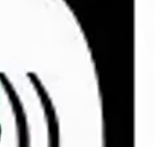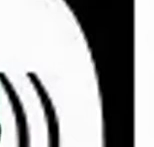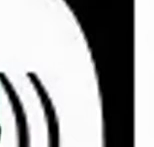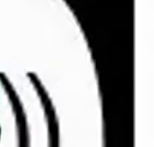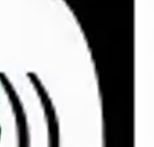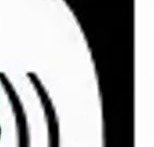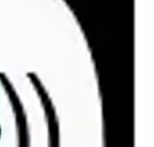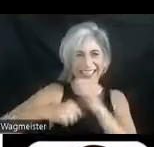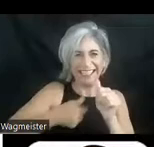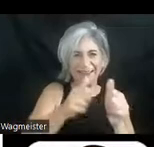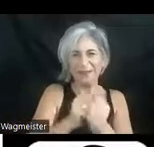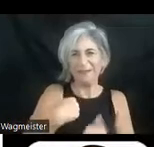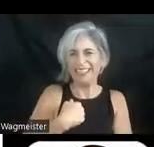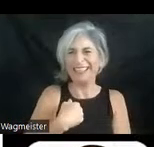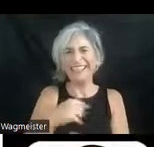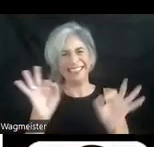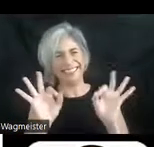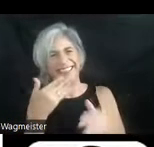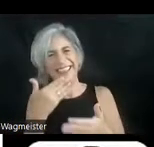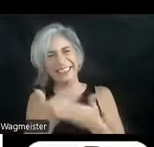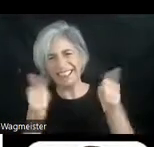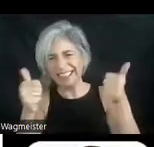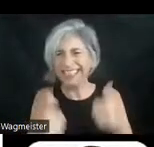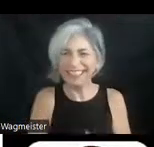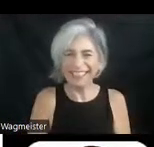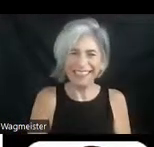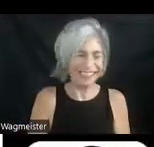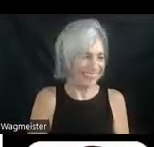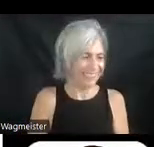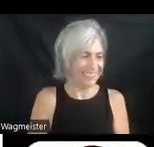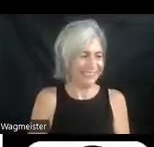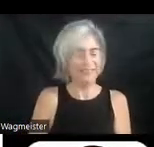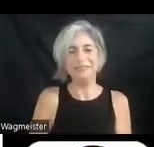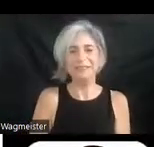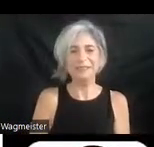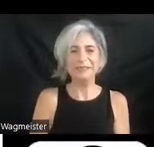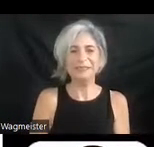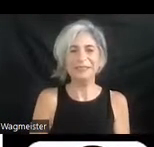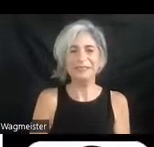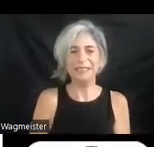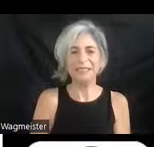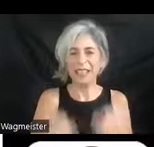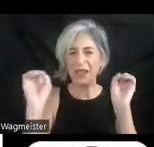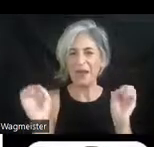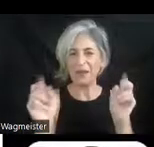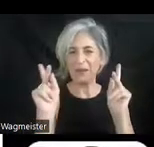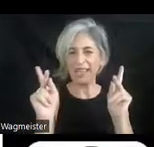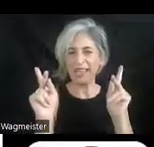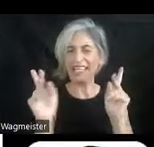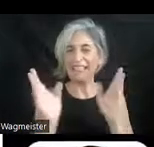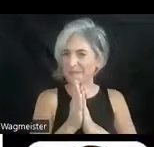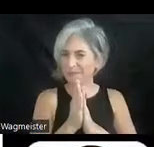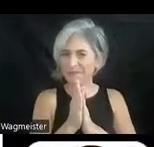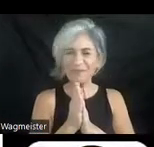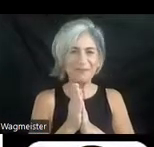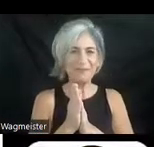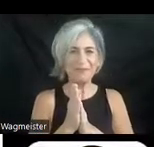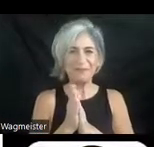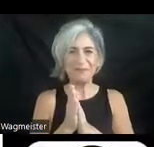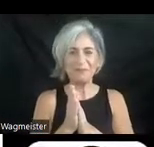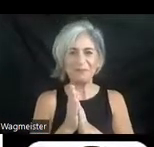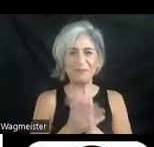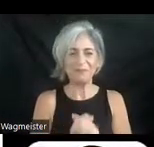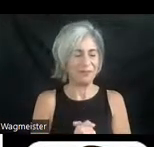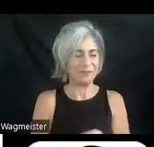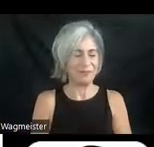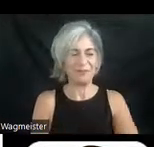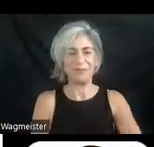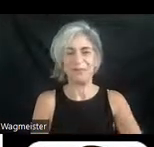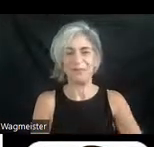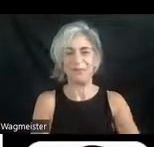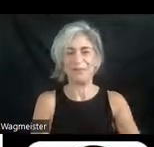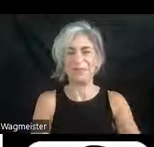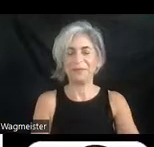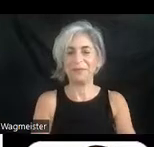there. I see that. That's good. All right. Share sound is on. Wonderful.